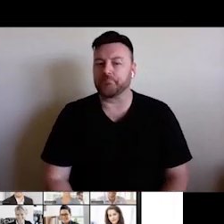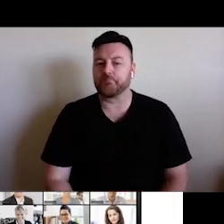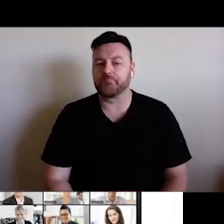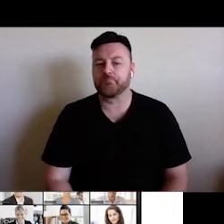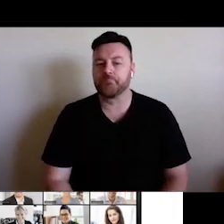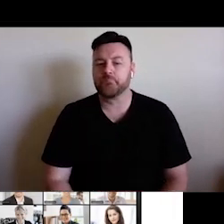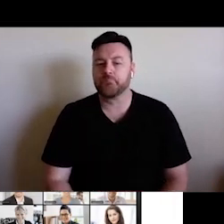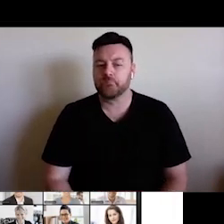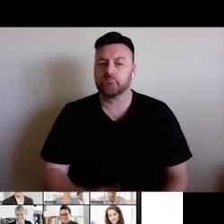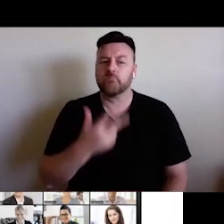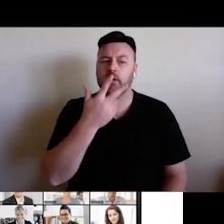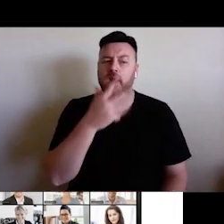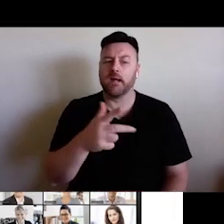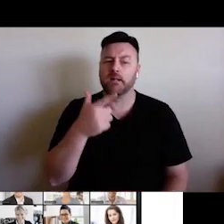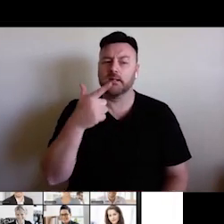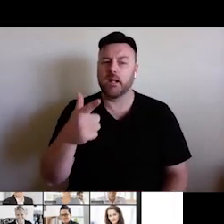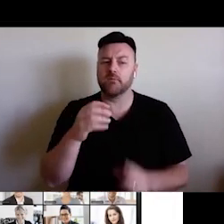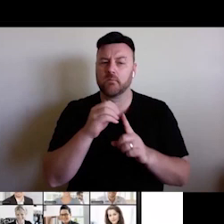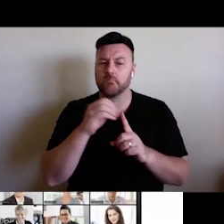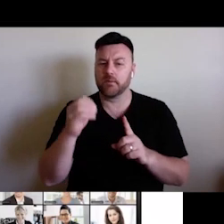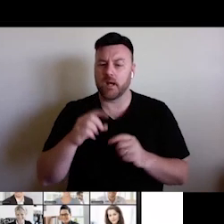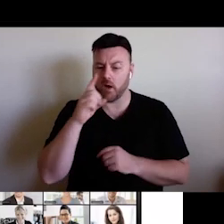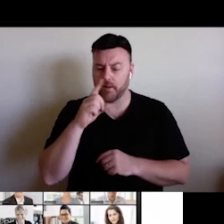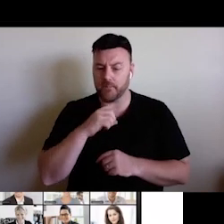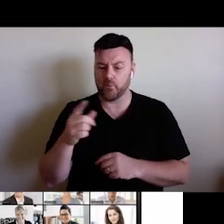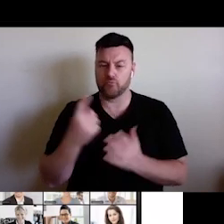meant they got more behind-the-scenes content. So what